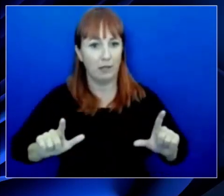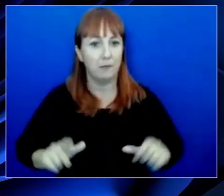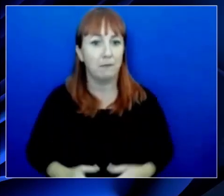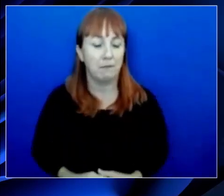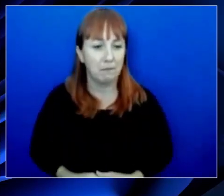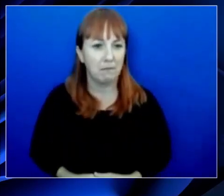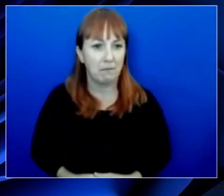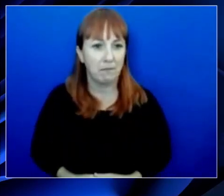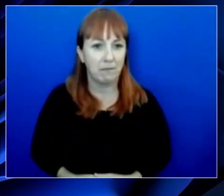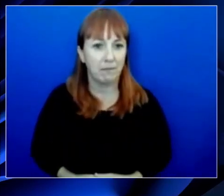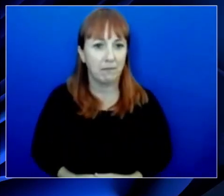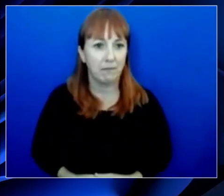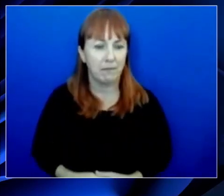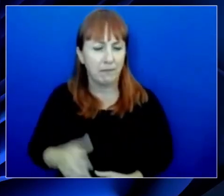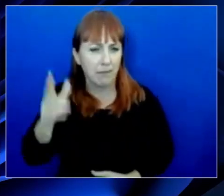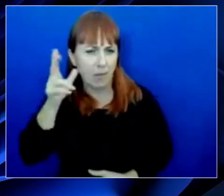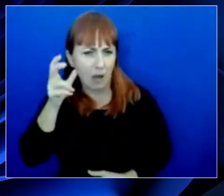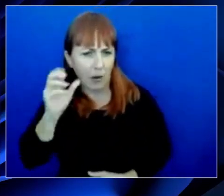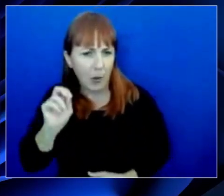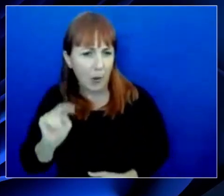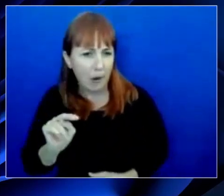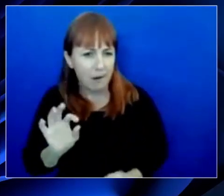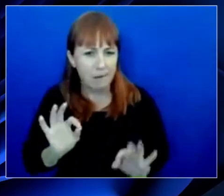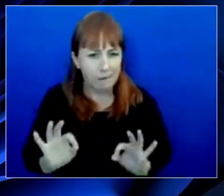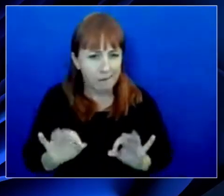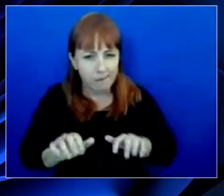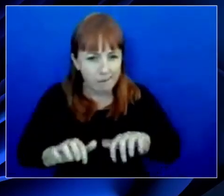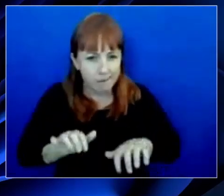Let me make sure I have my audio on